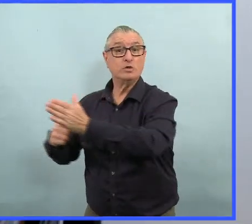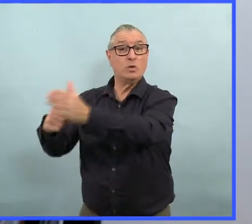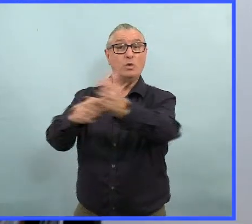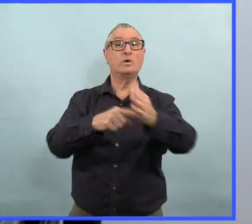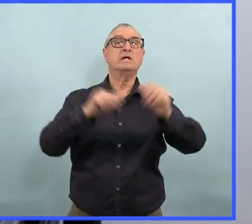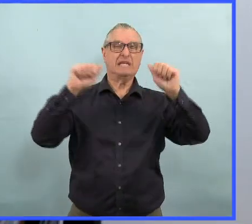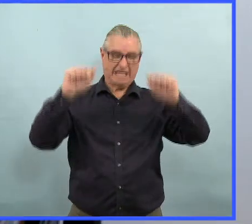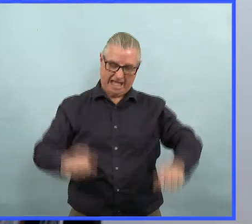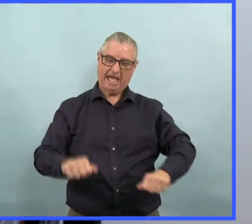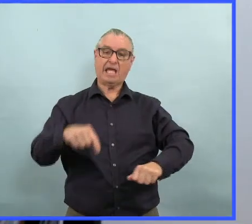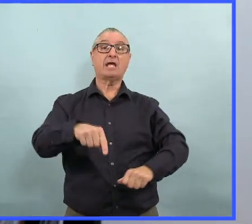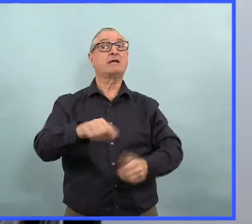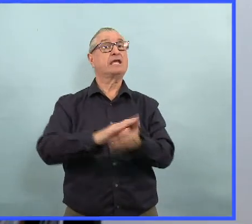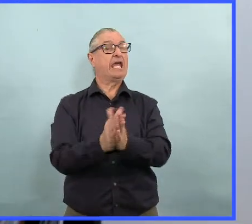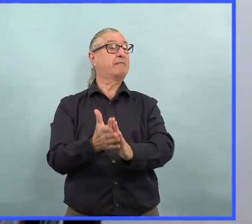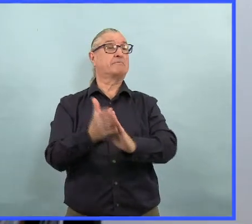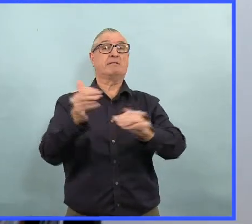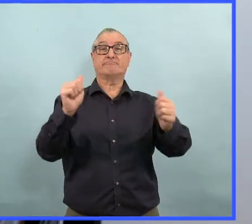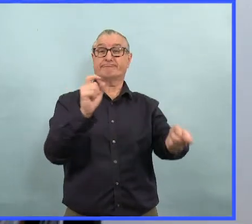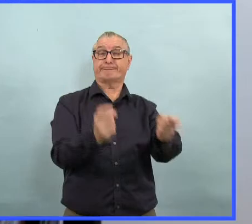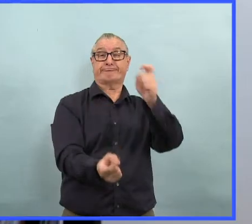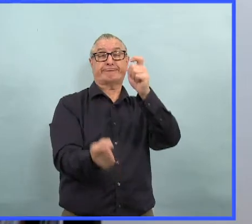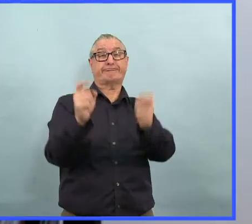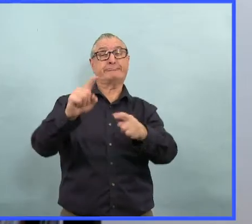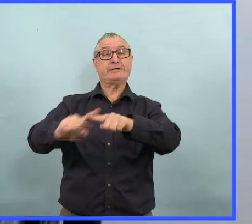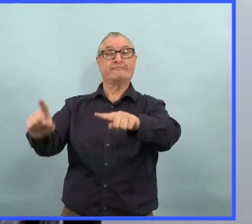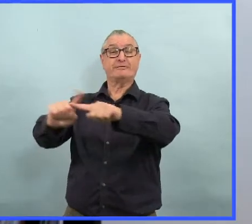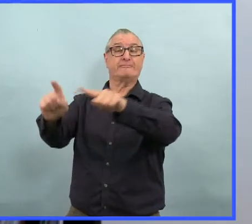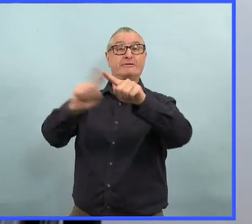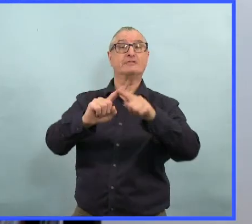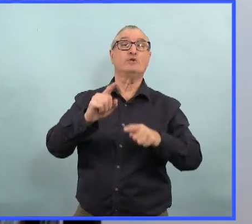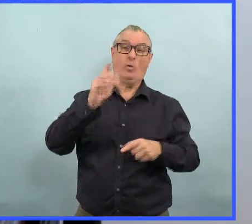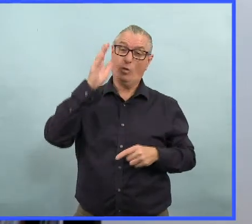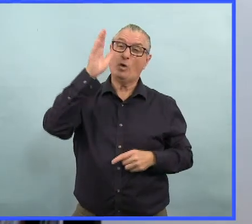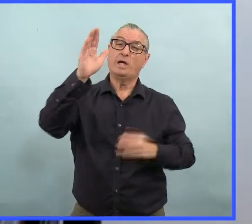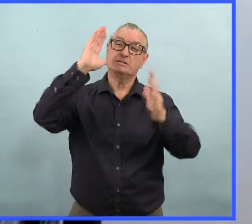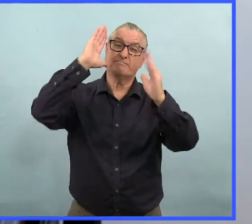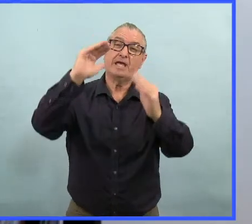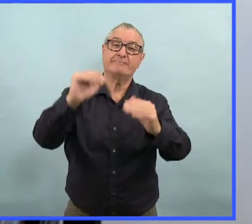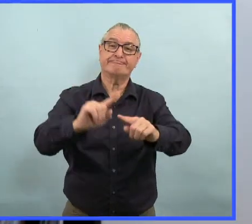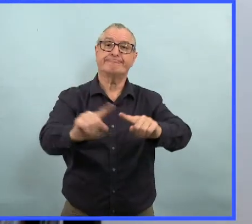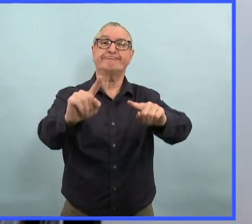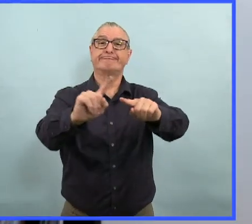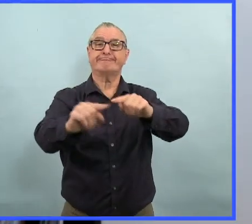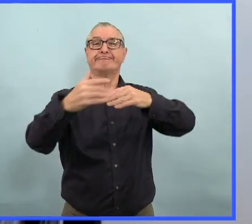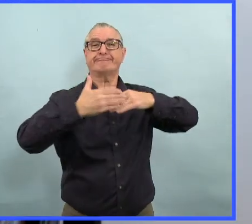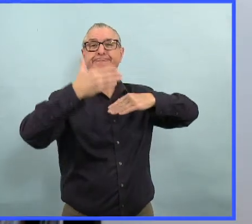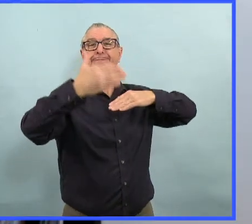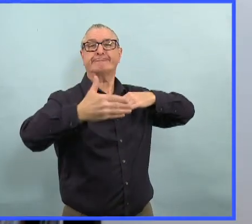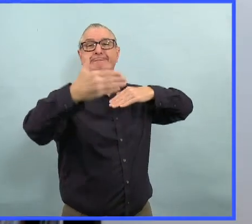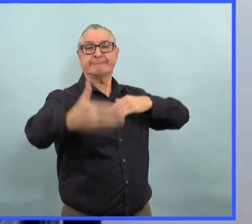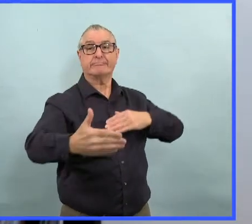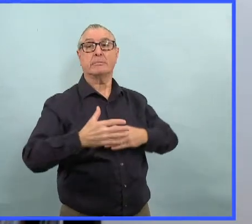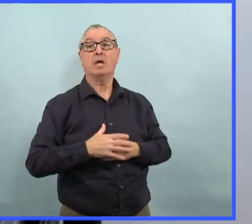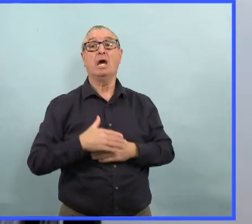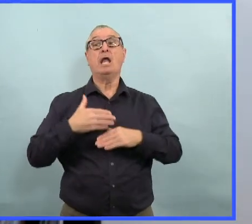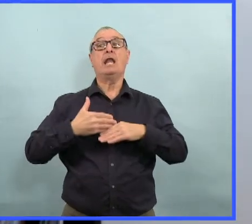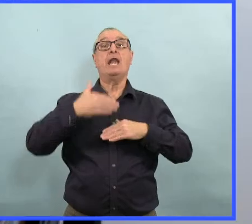the question really is what the next variant looks like whether it will be even more transmissible